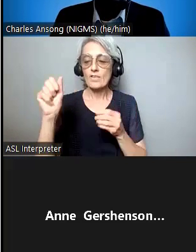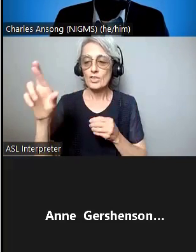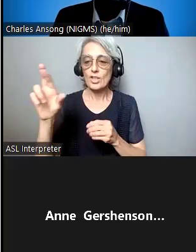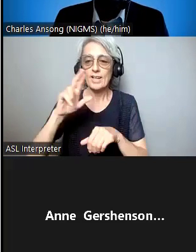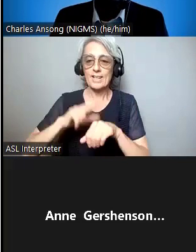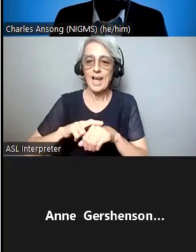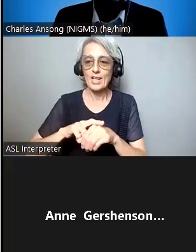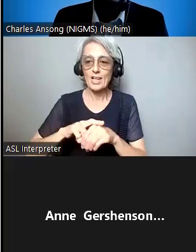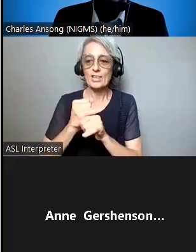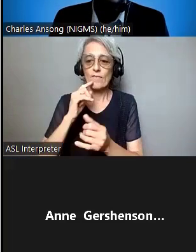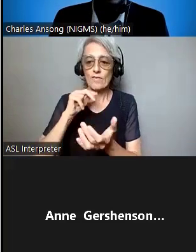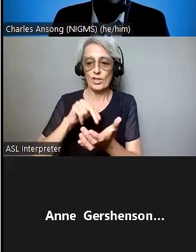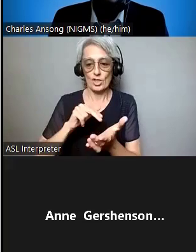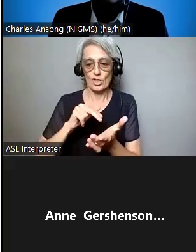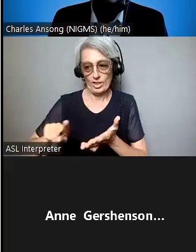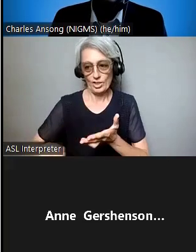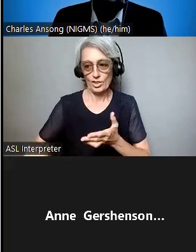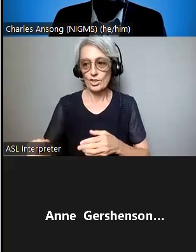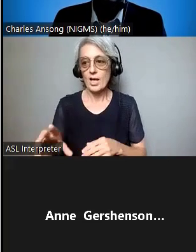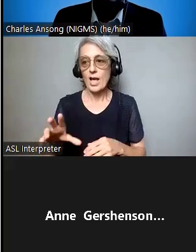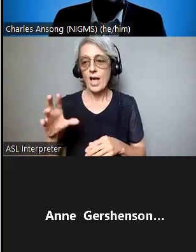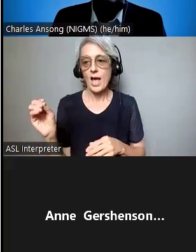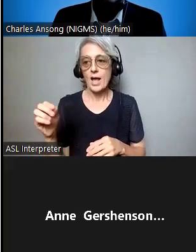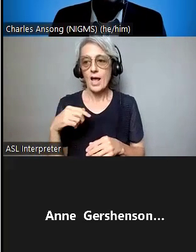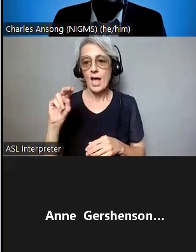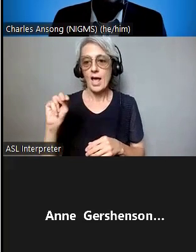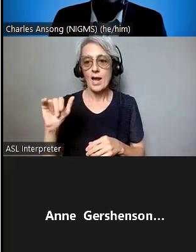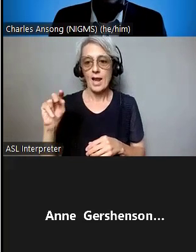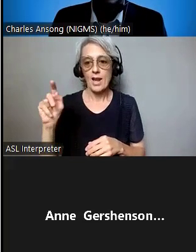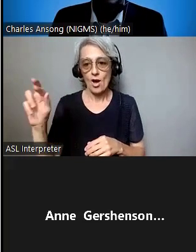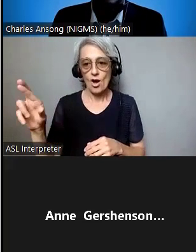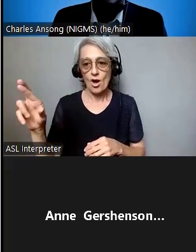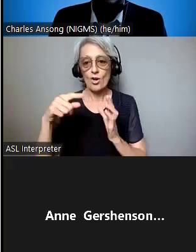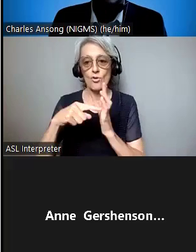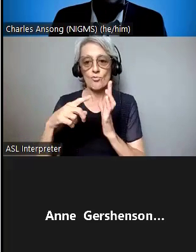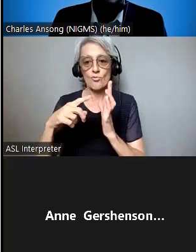and I am the NINR rep for the R15 program.